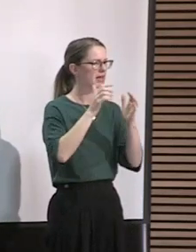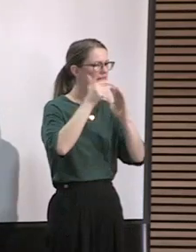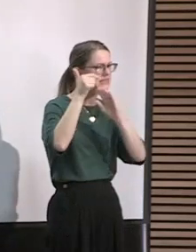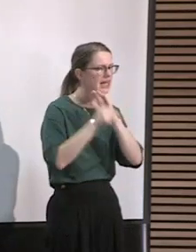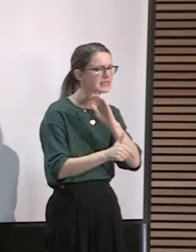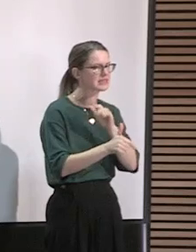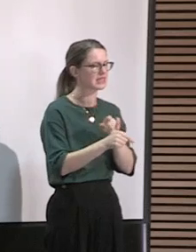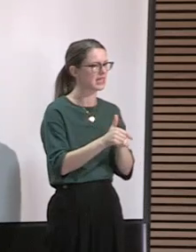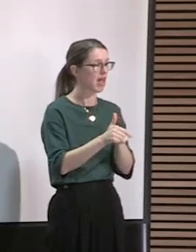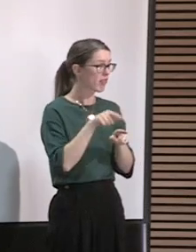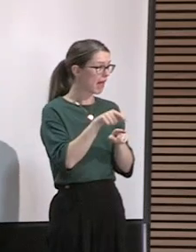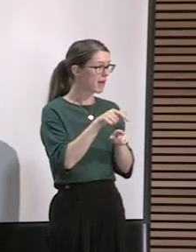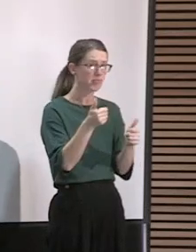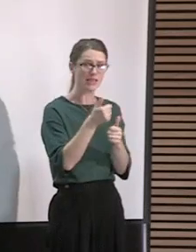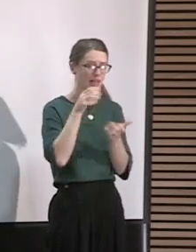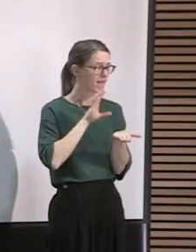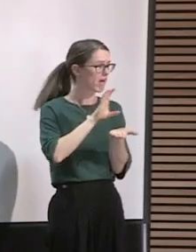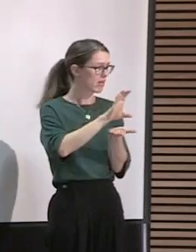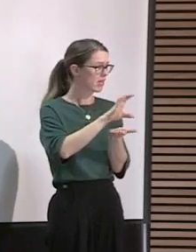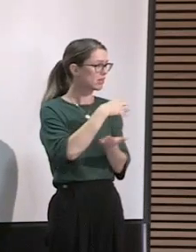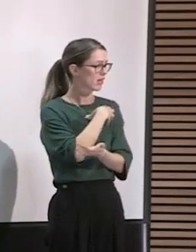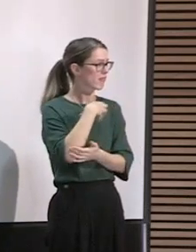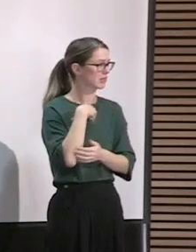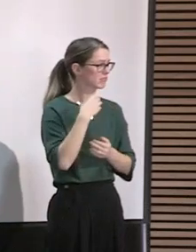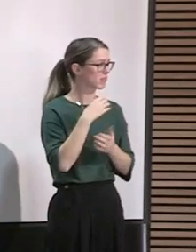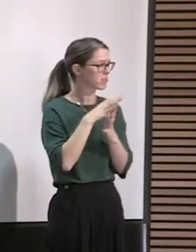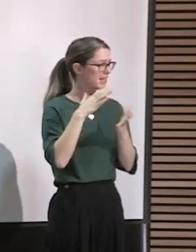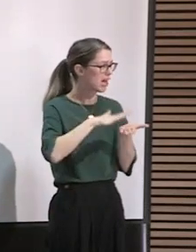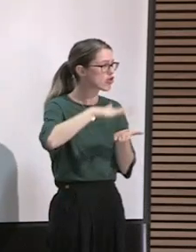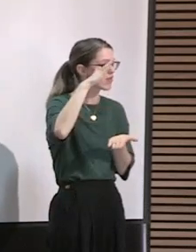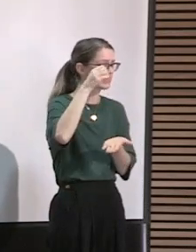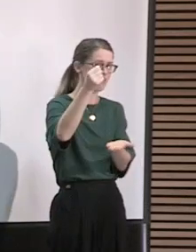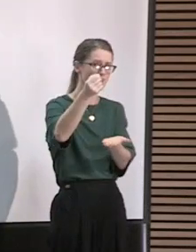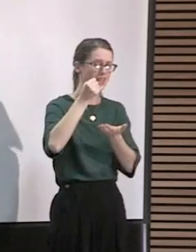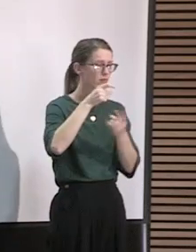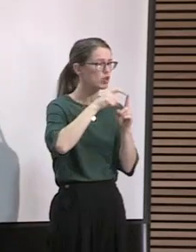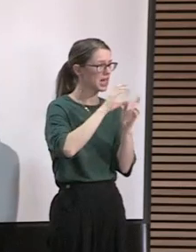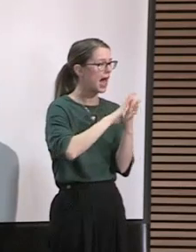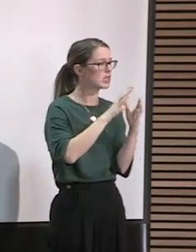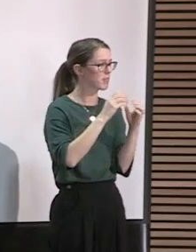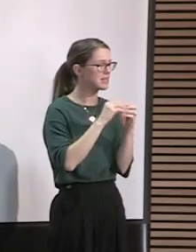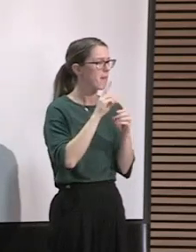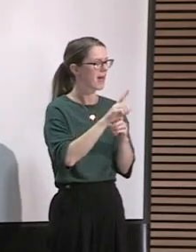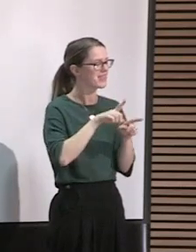absolutely not correct. In many cases, the DHBs that are running large deficits have also seen large increases in funding. The government has